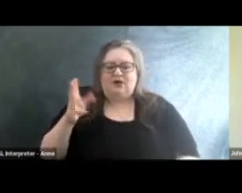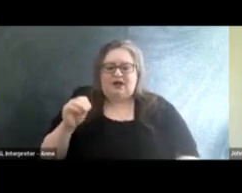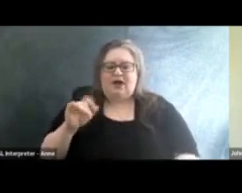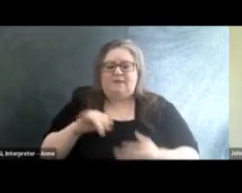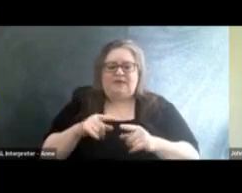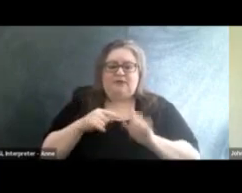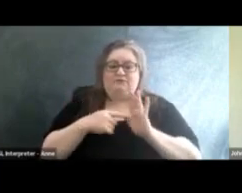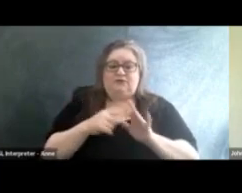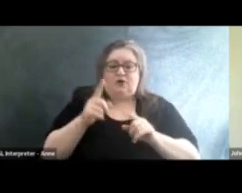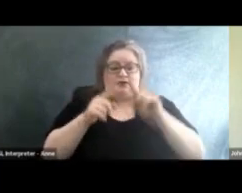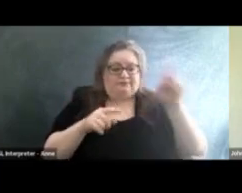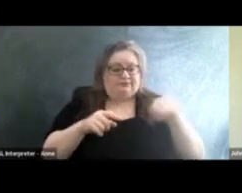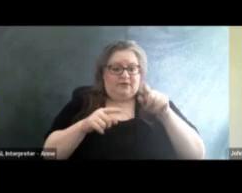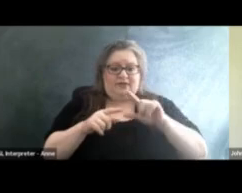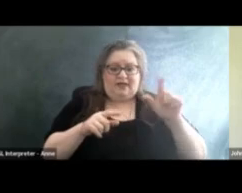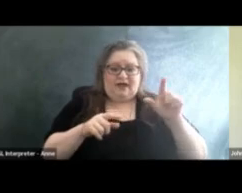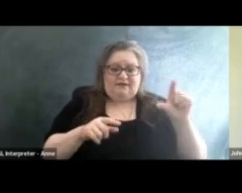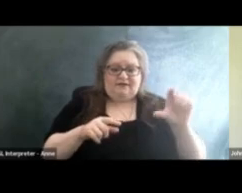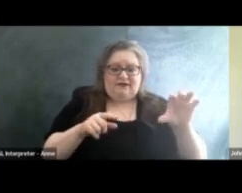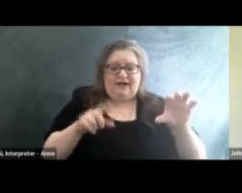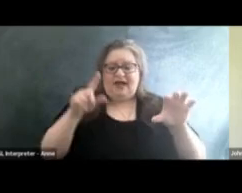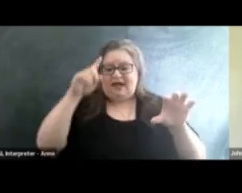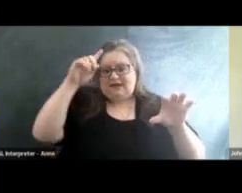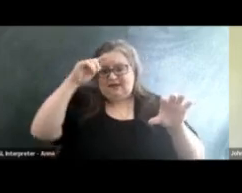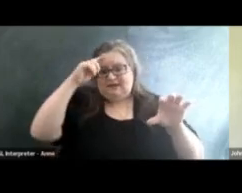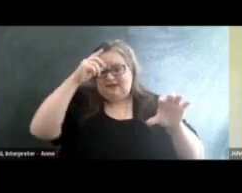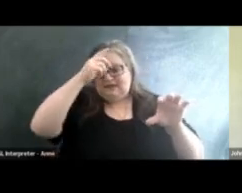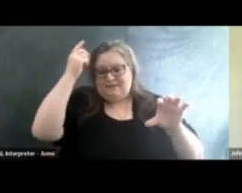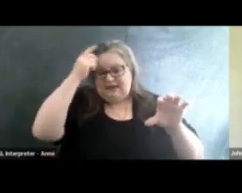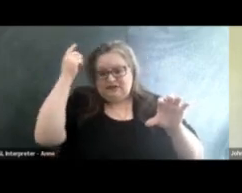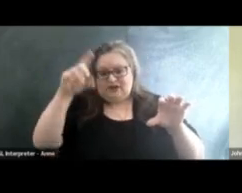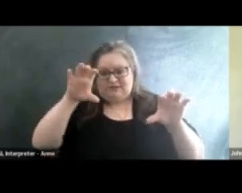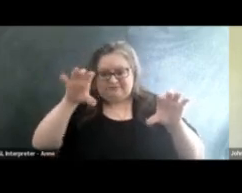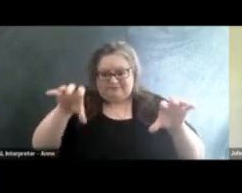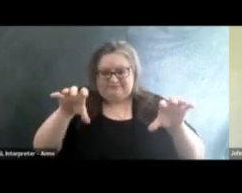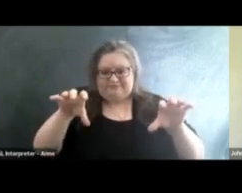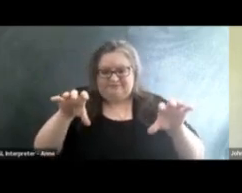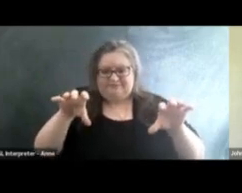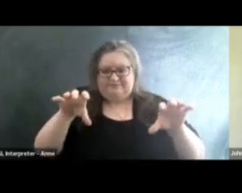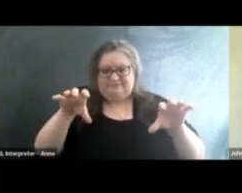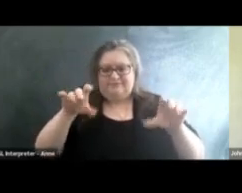the left, and dementia, both of which are states of cognitive